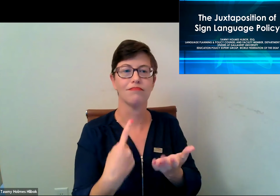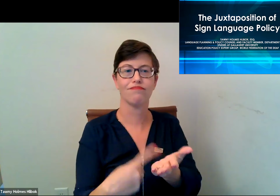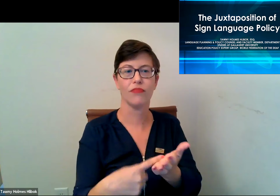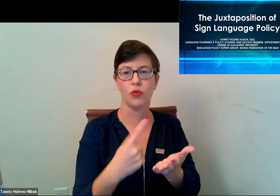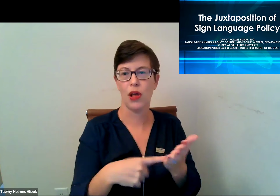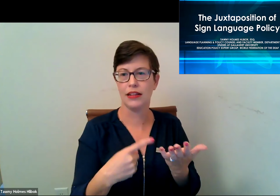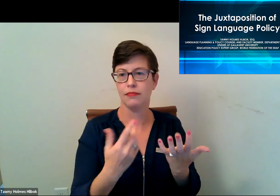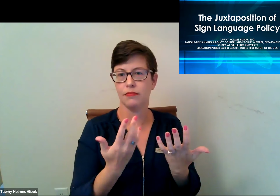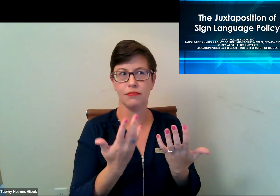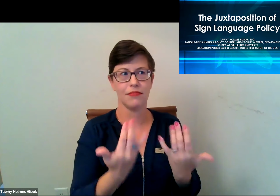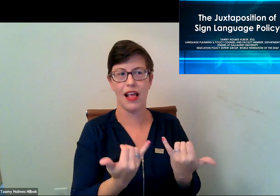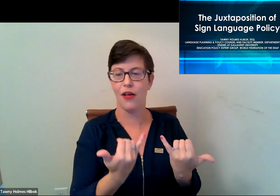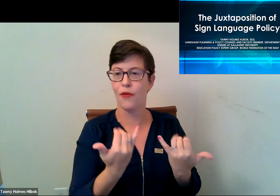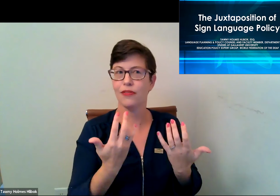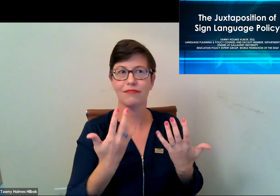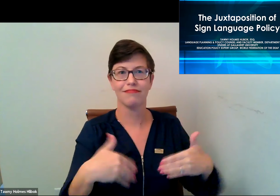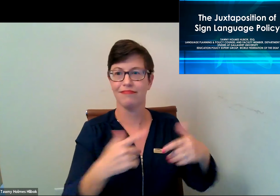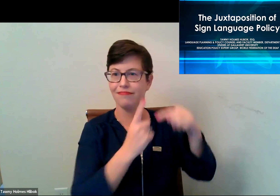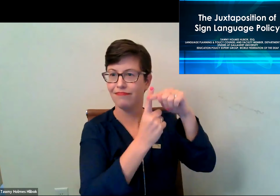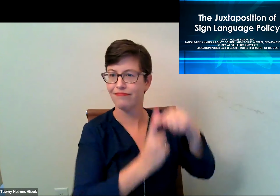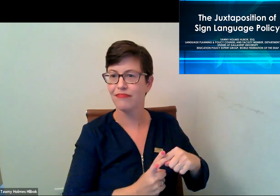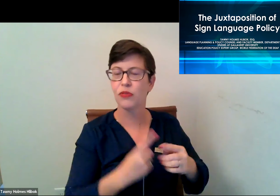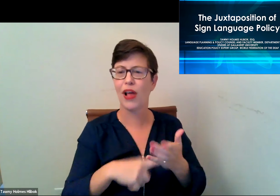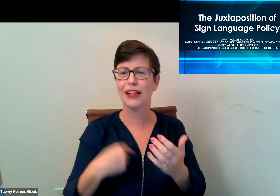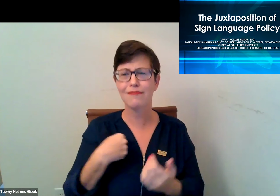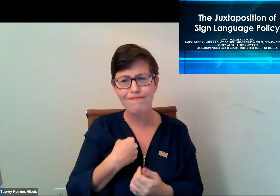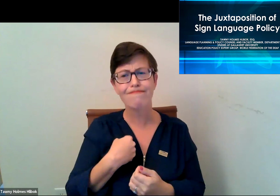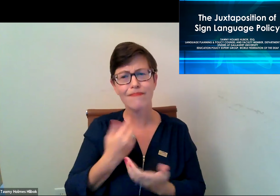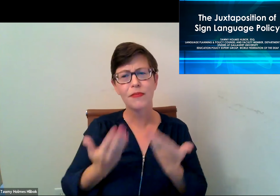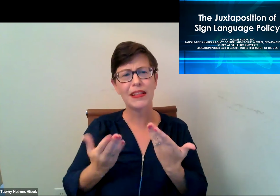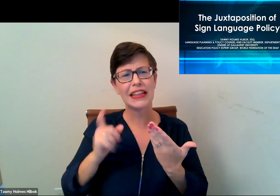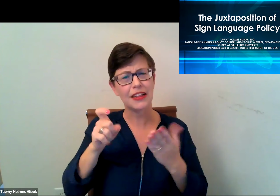i'm going to share a variety of points of view and theoretical frameworks.